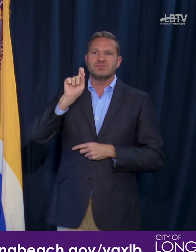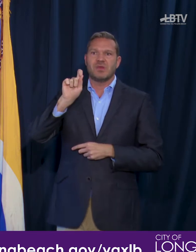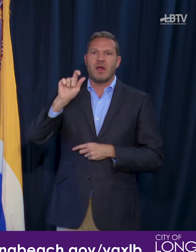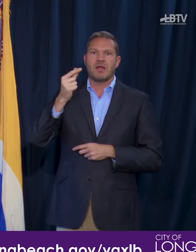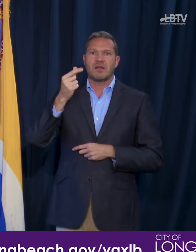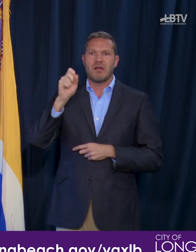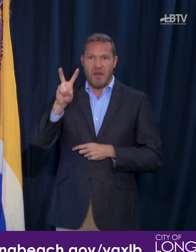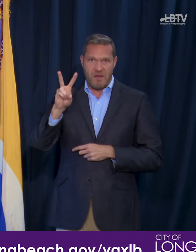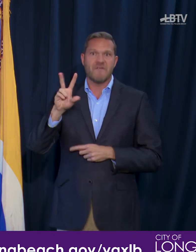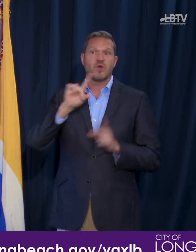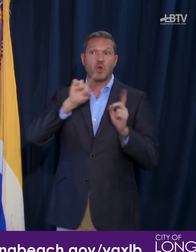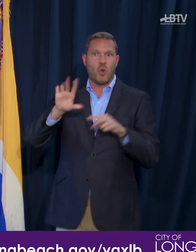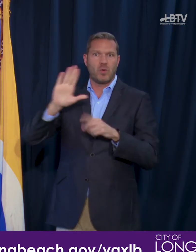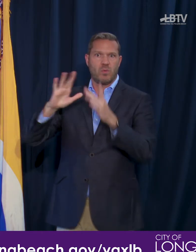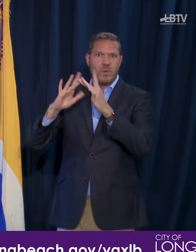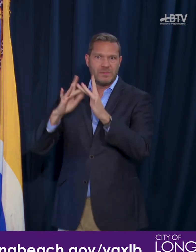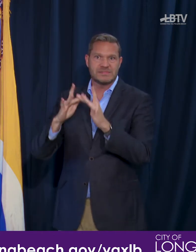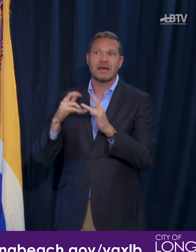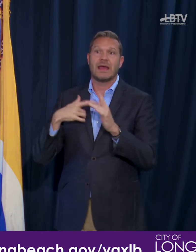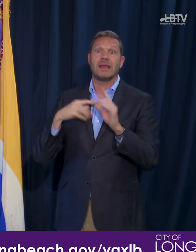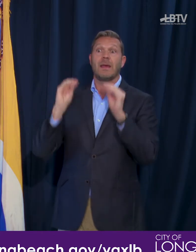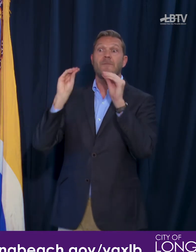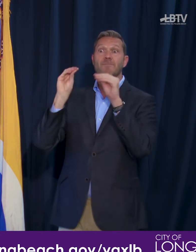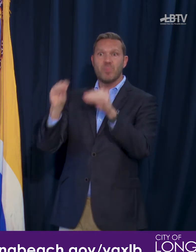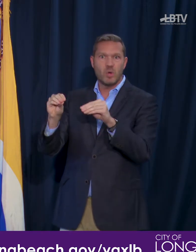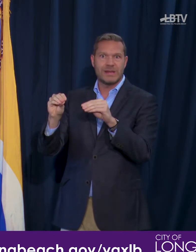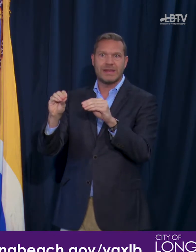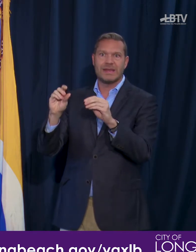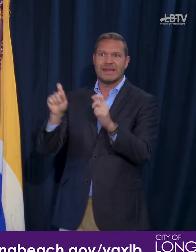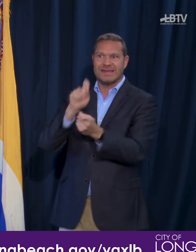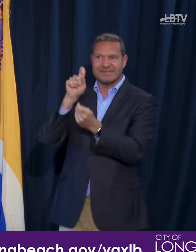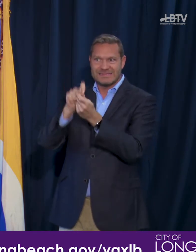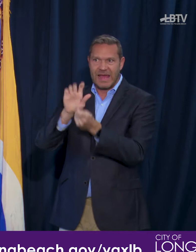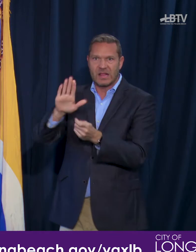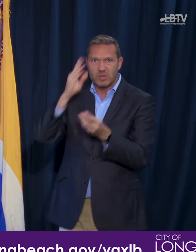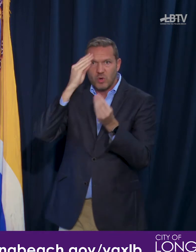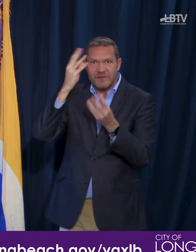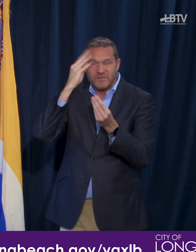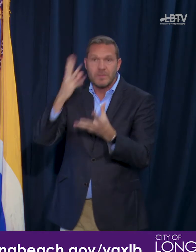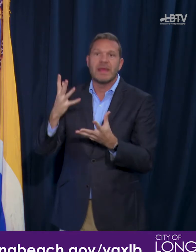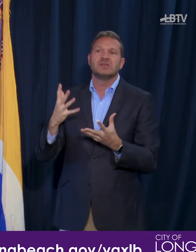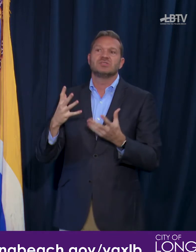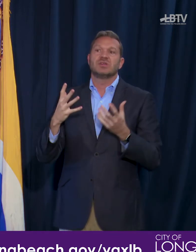We know exactly how many 65 plus seniors we need to get to, how many teachers we need